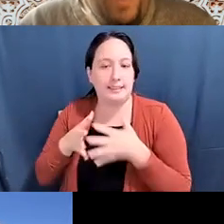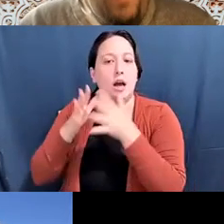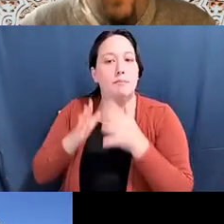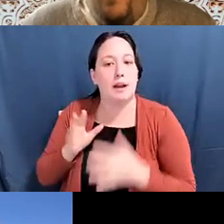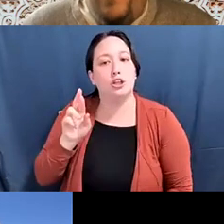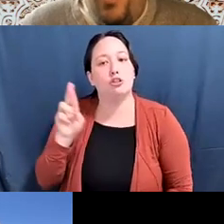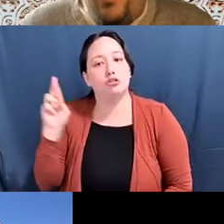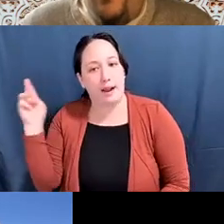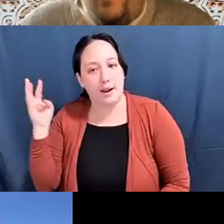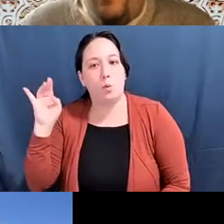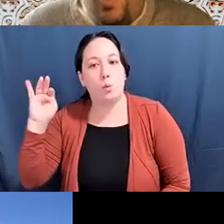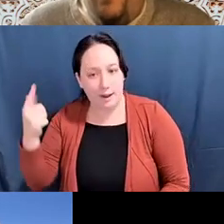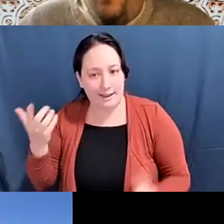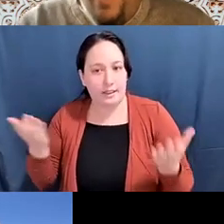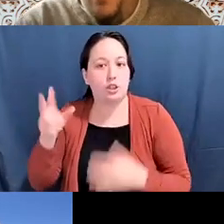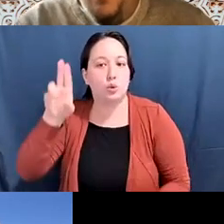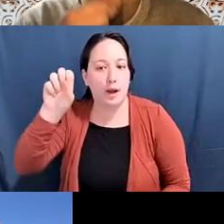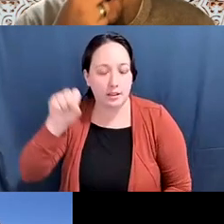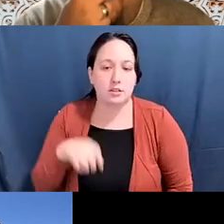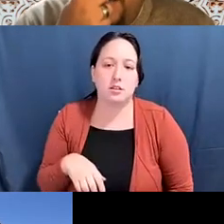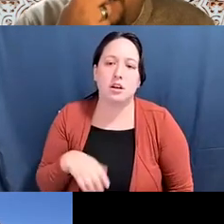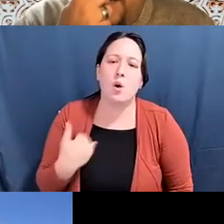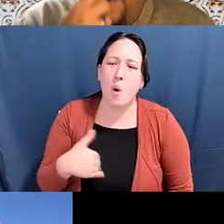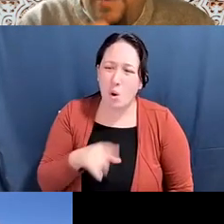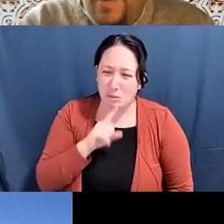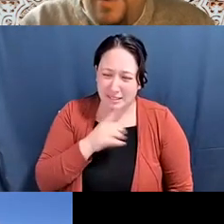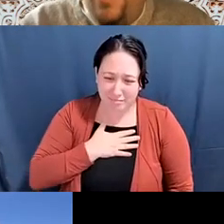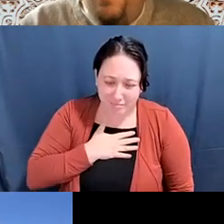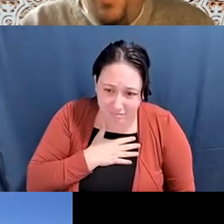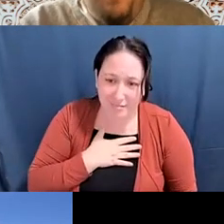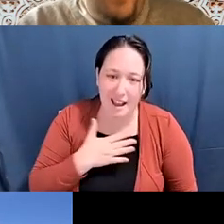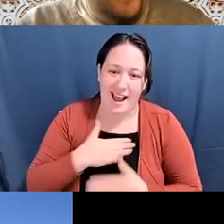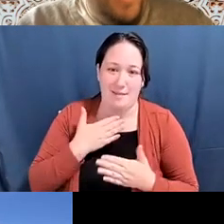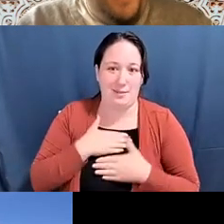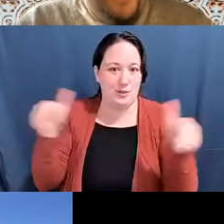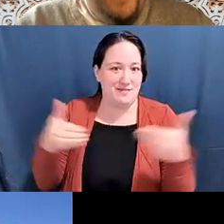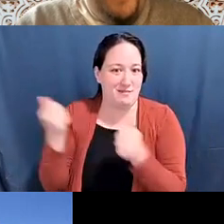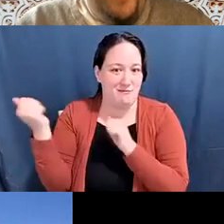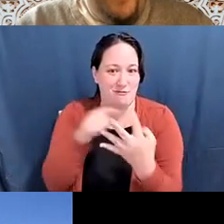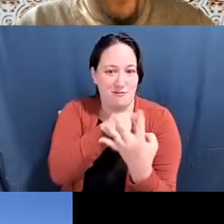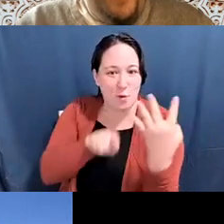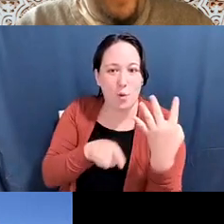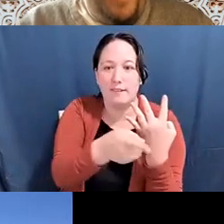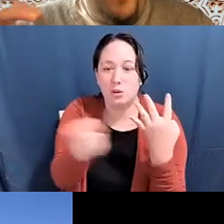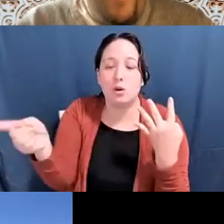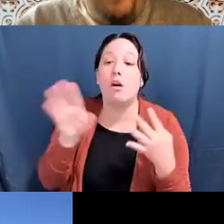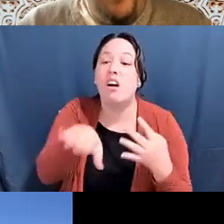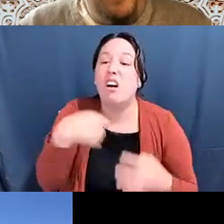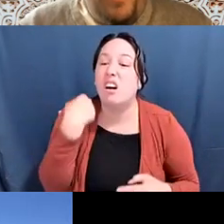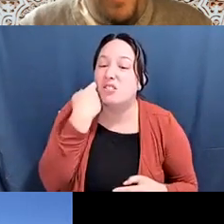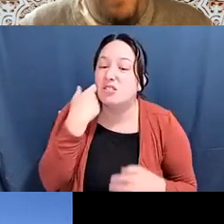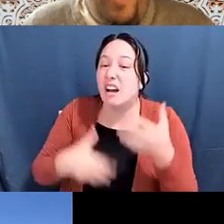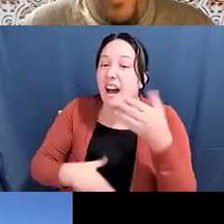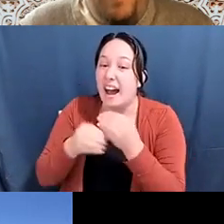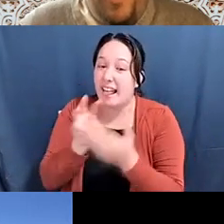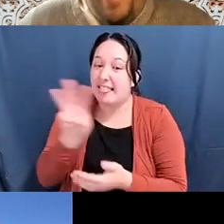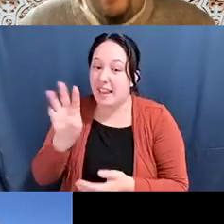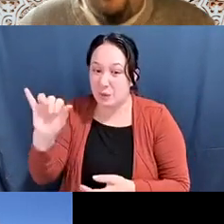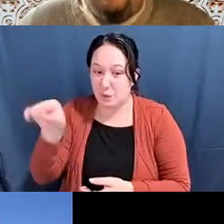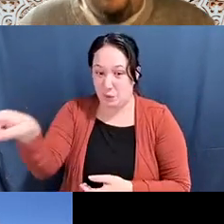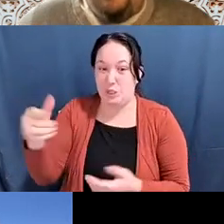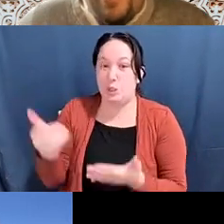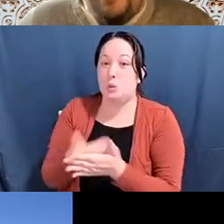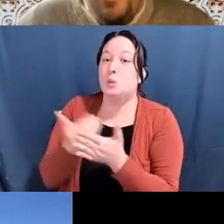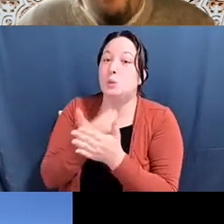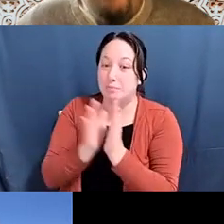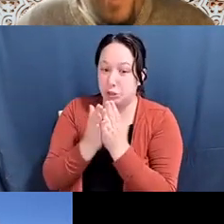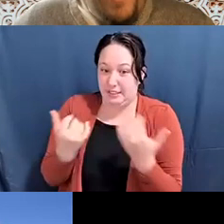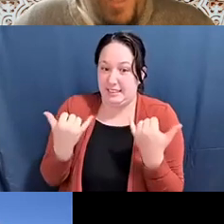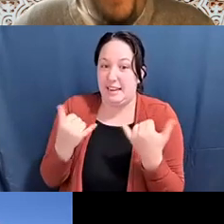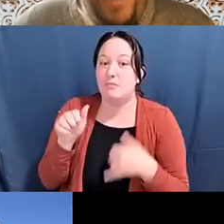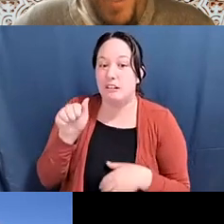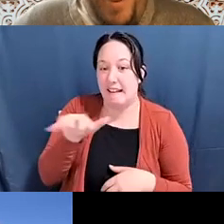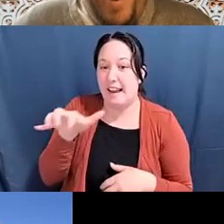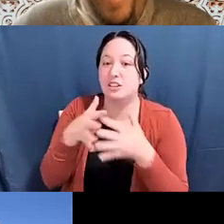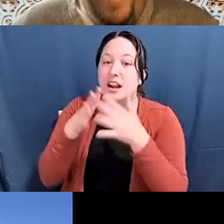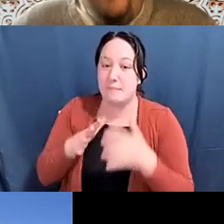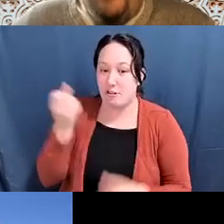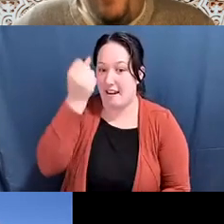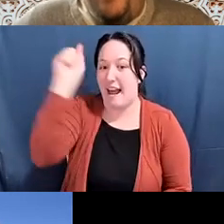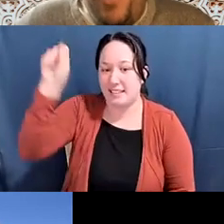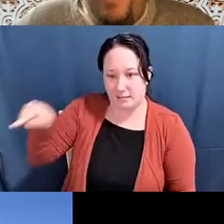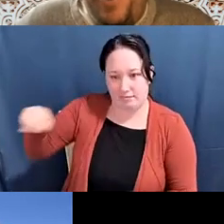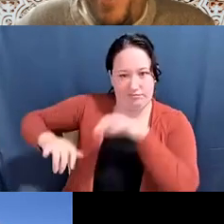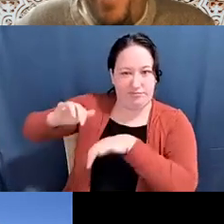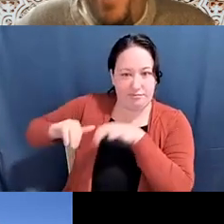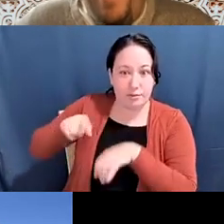Kyle Livie (he/him/his): And we're really honored to welcome all of you, I just want to make a little plug, I put a link to this incredible new book Contemporary Asian American Activism in the chat. Buy a copy today, available at your local bookseller.